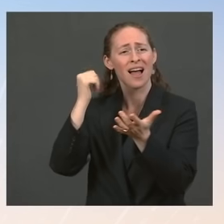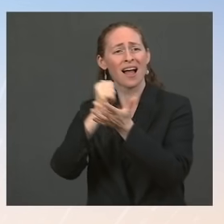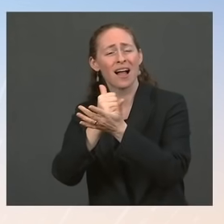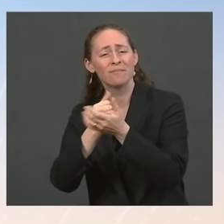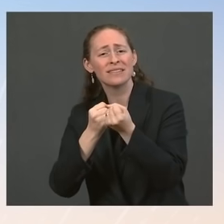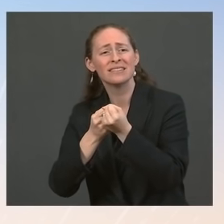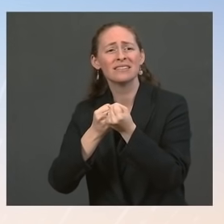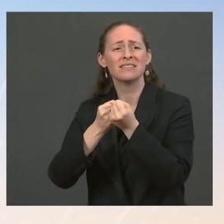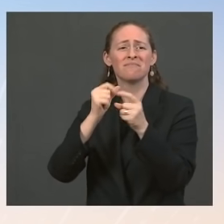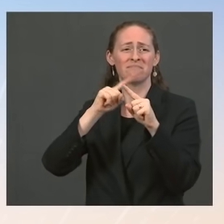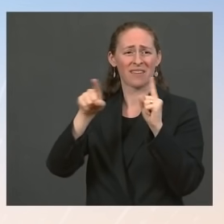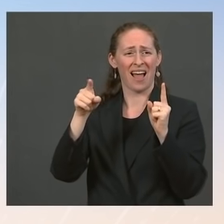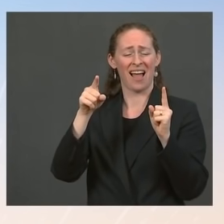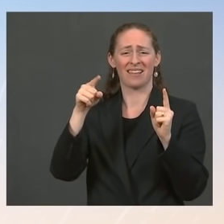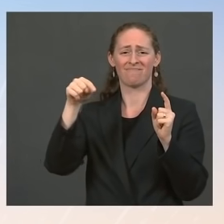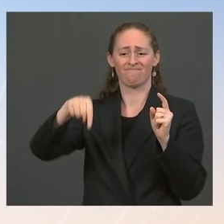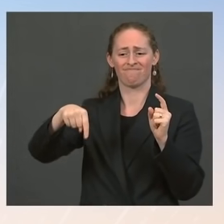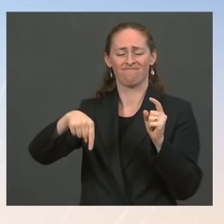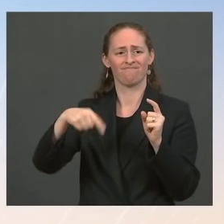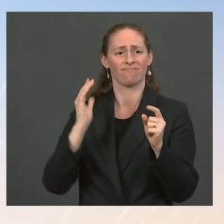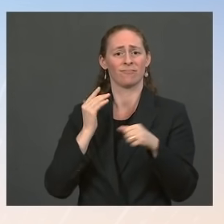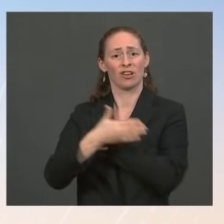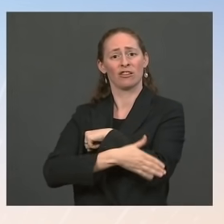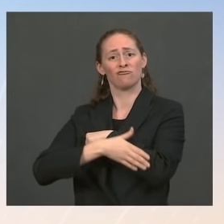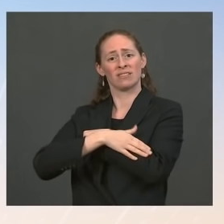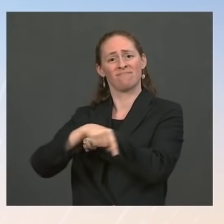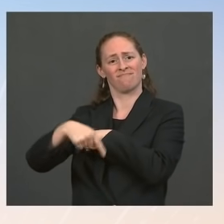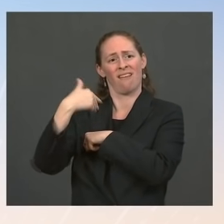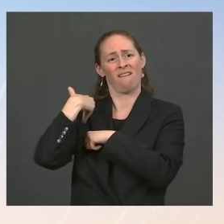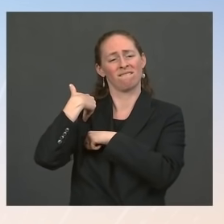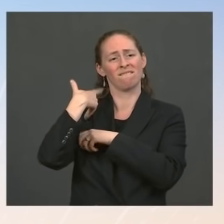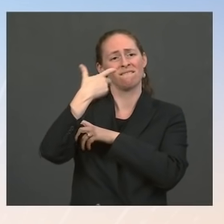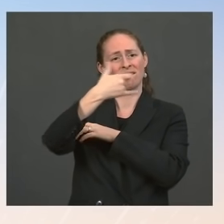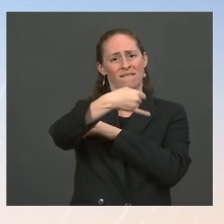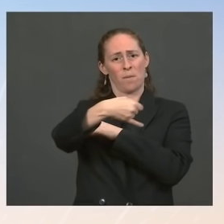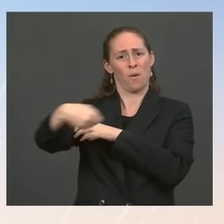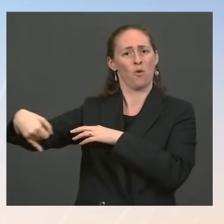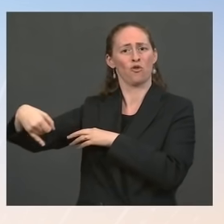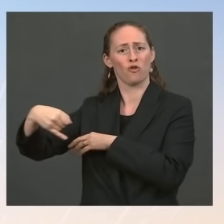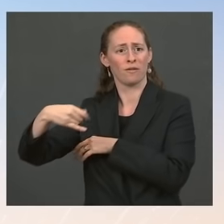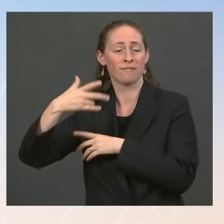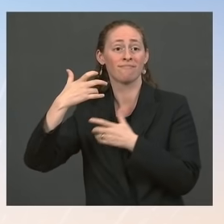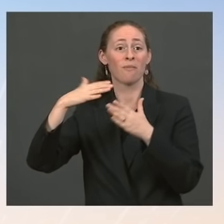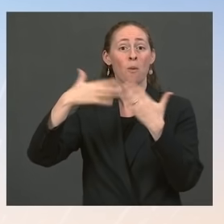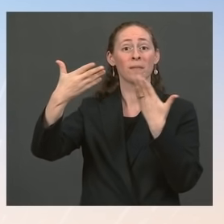The idea that we can just have open borders is something that as a practical matter, is unsustainable."